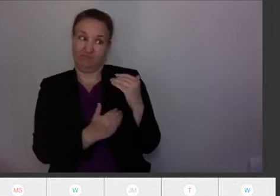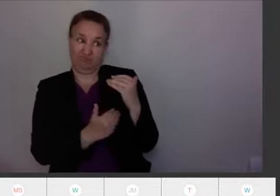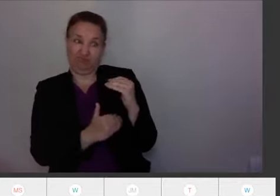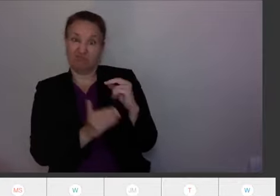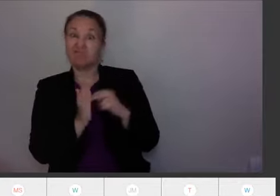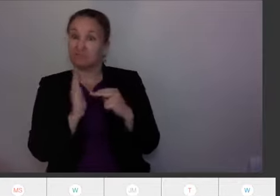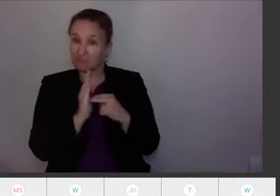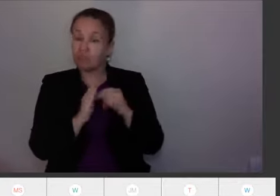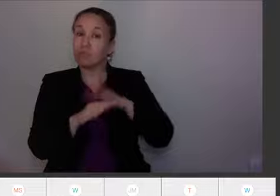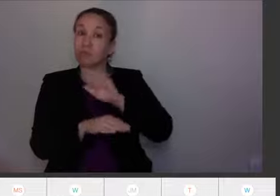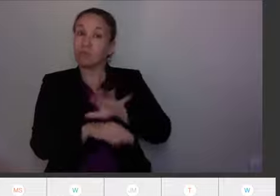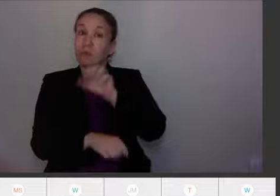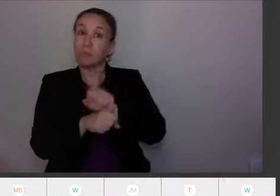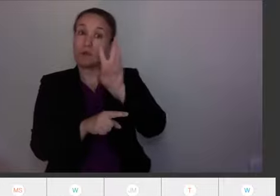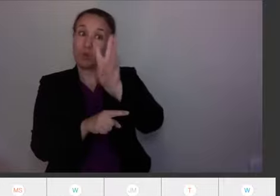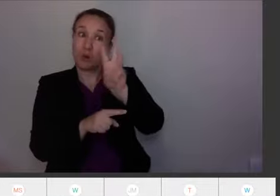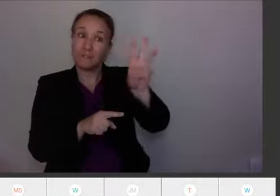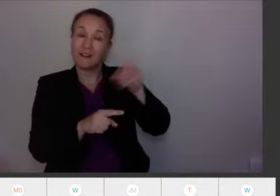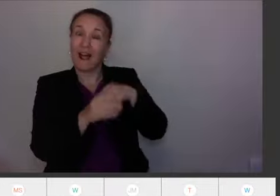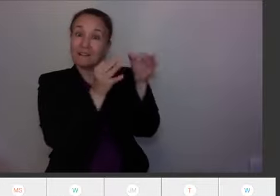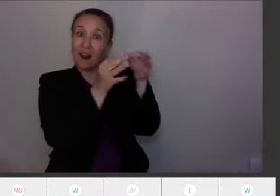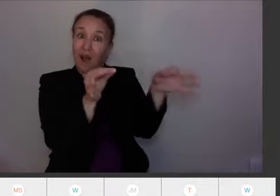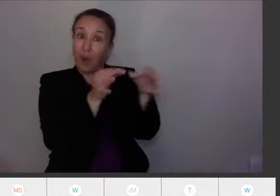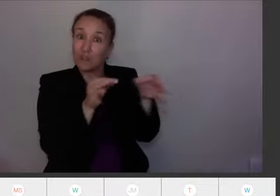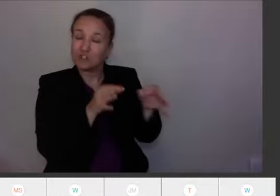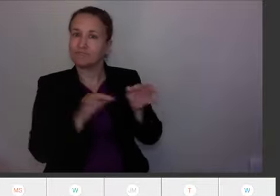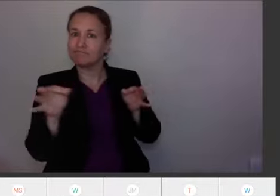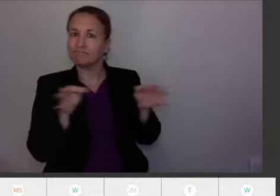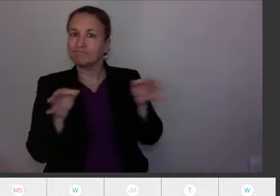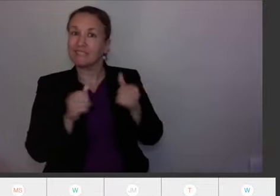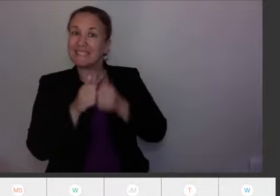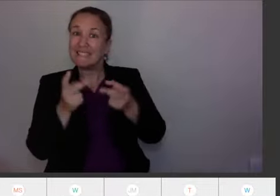the appointment website that says each site is closed for